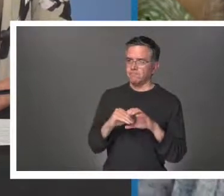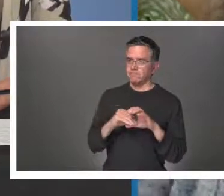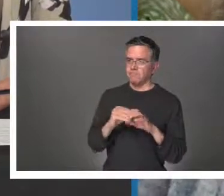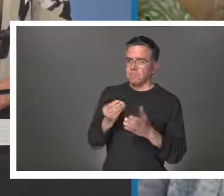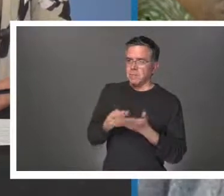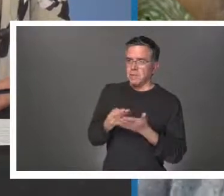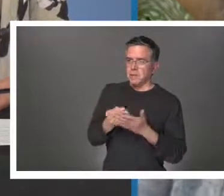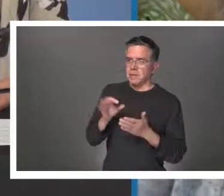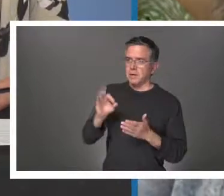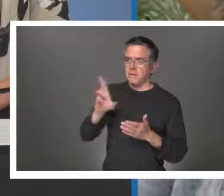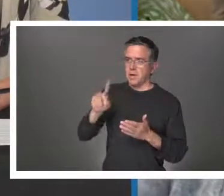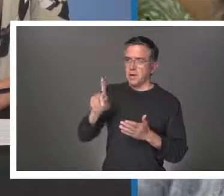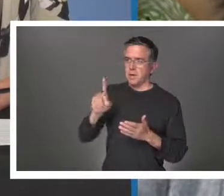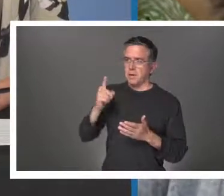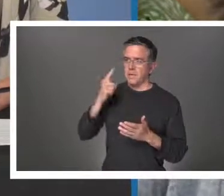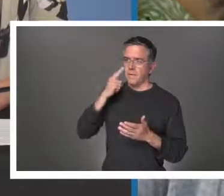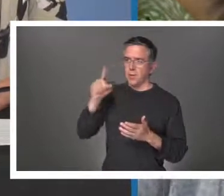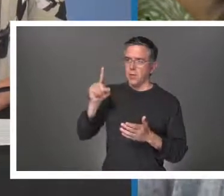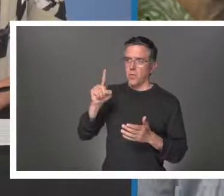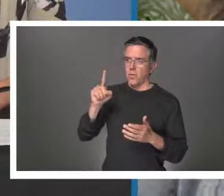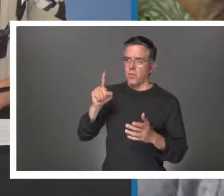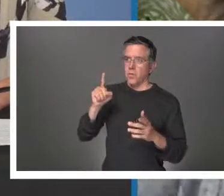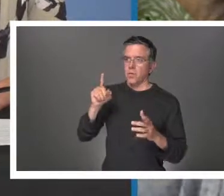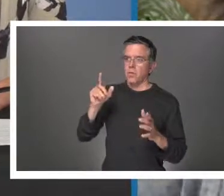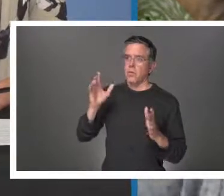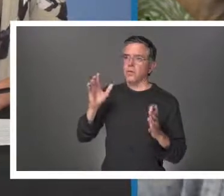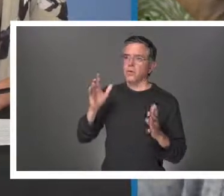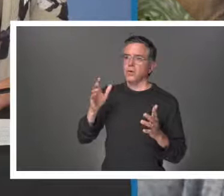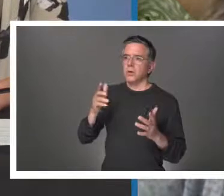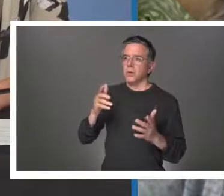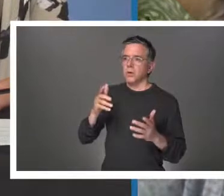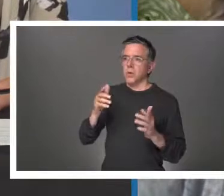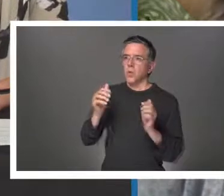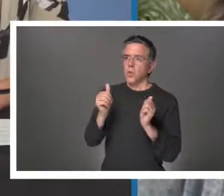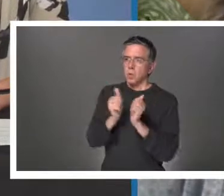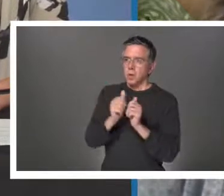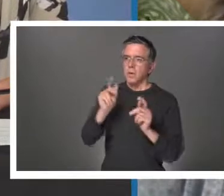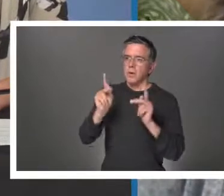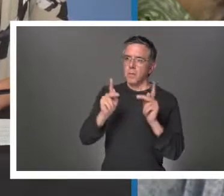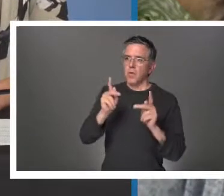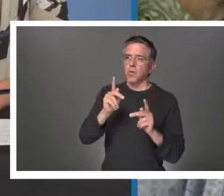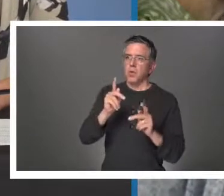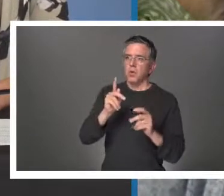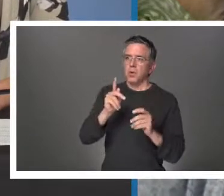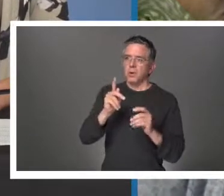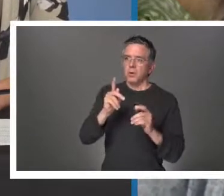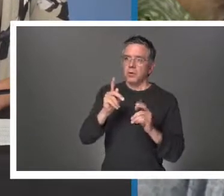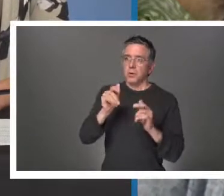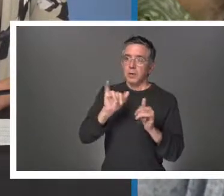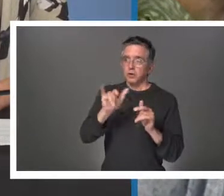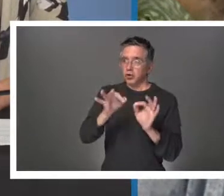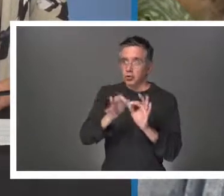along with interpreters and navigators who speak multiple languages, who've been just incredibly essential